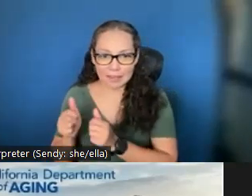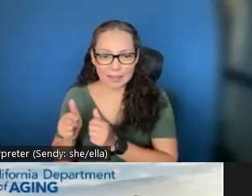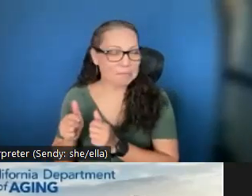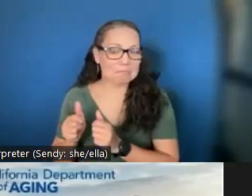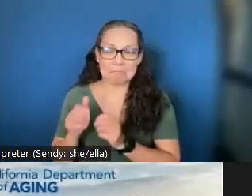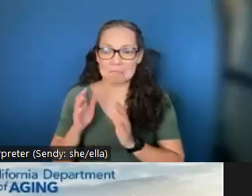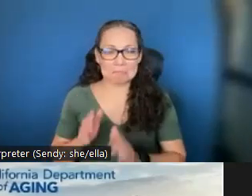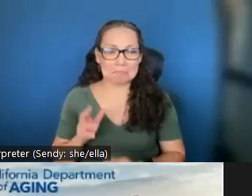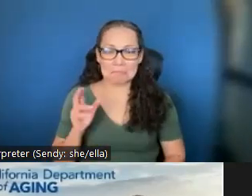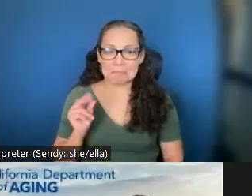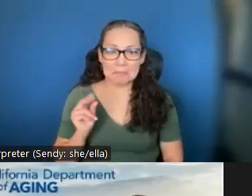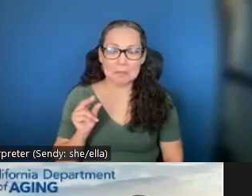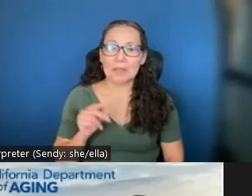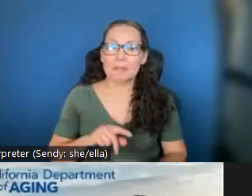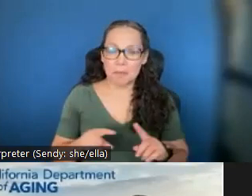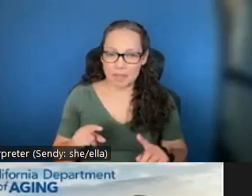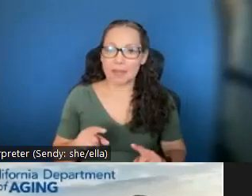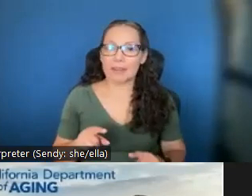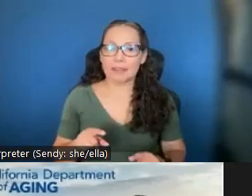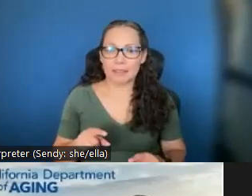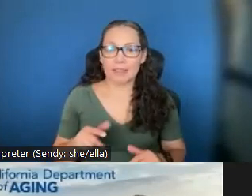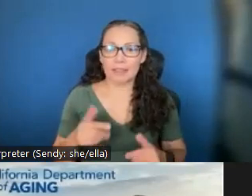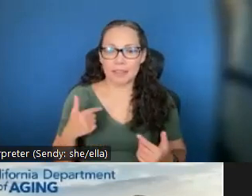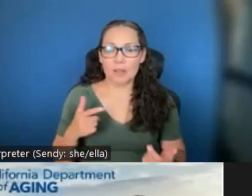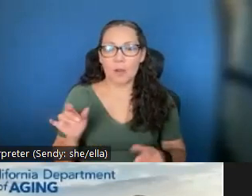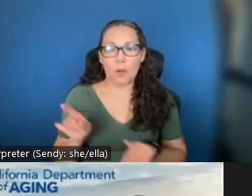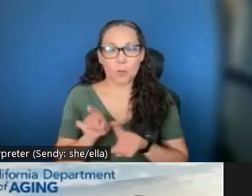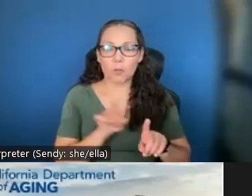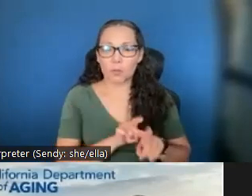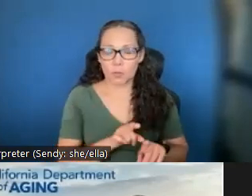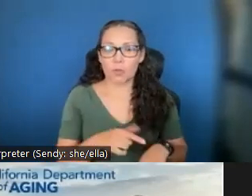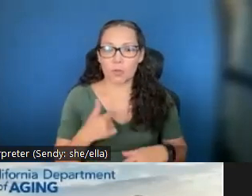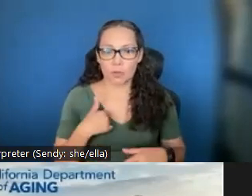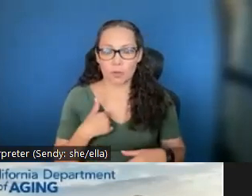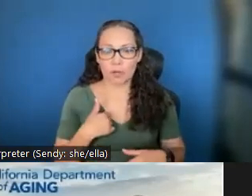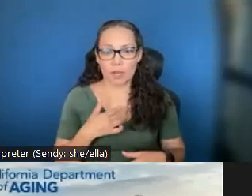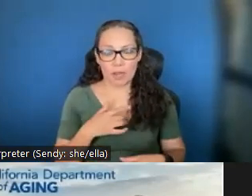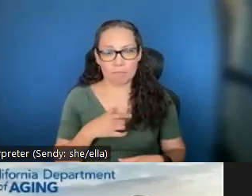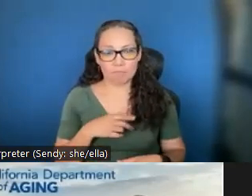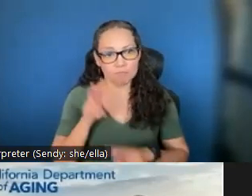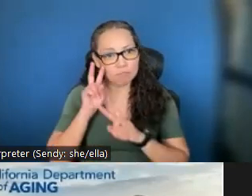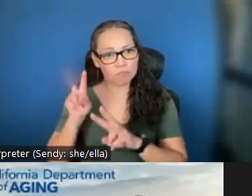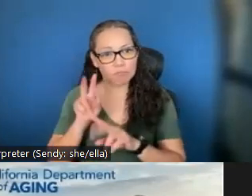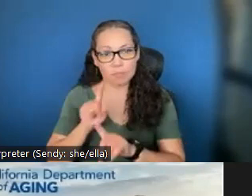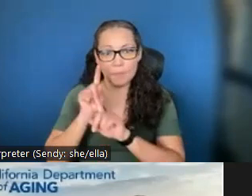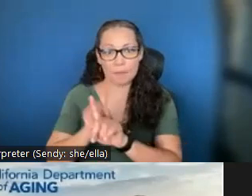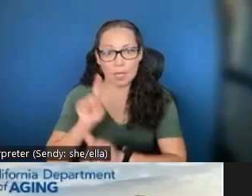confidence of of my peers and and also looking forward to mentoring uh the next uh Independent